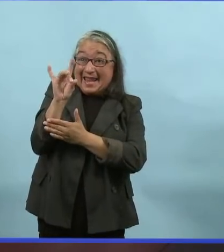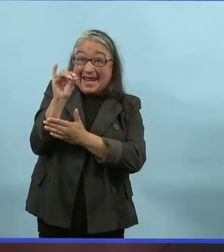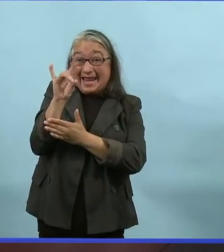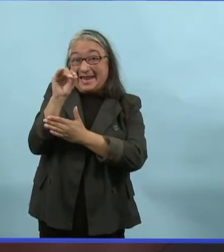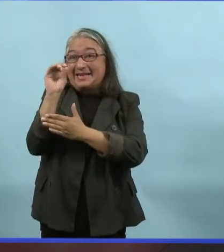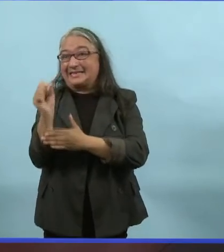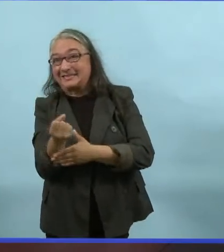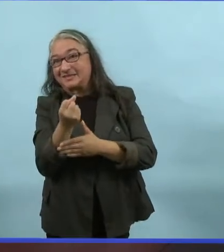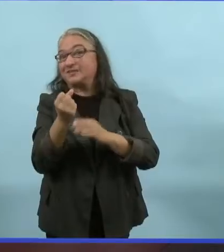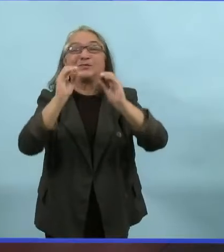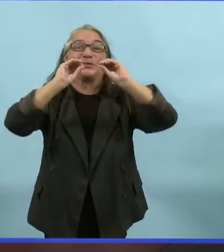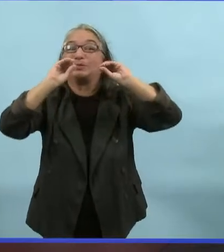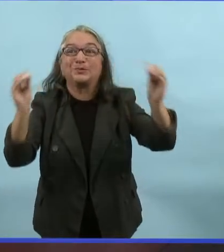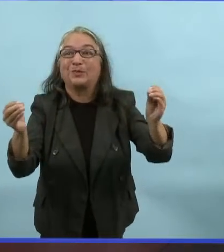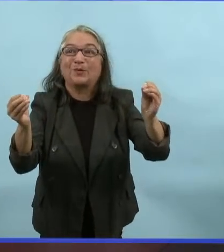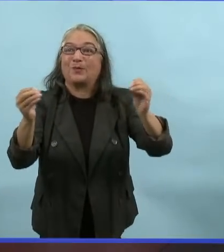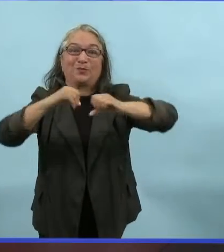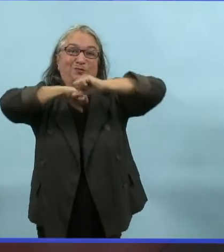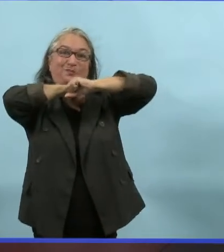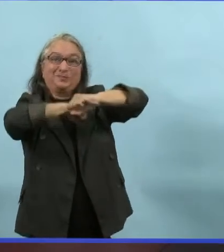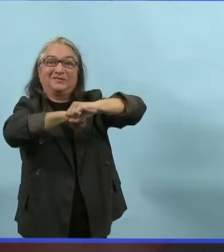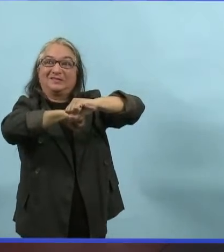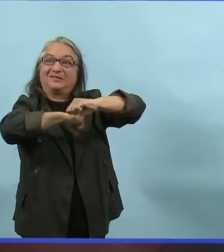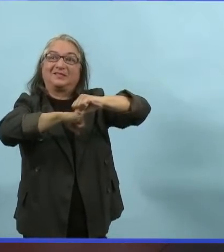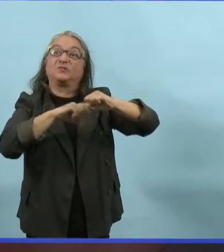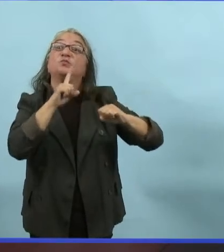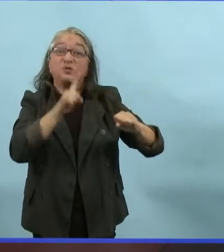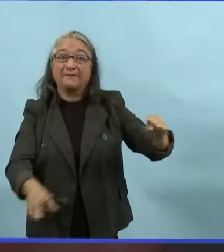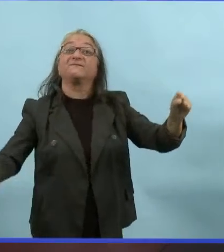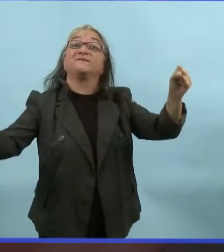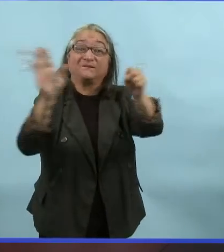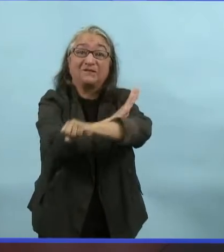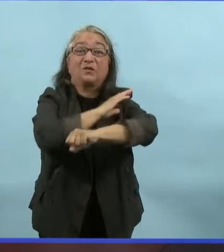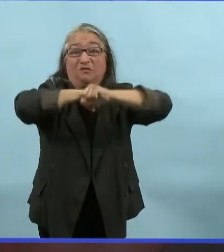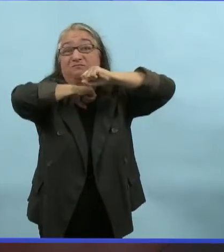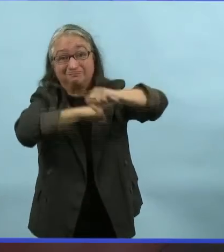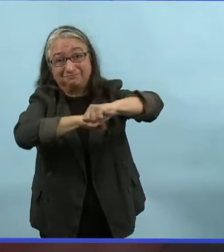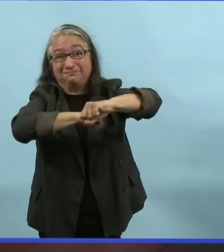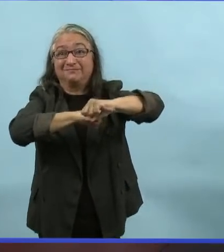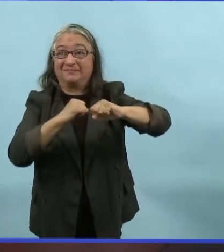being admitted to ICU or hospital that are fully protected that's that two doses plus two weeks